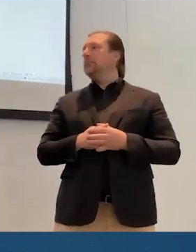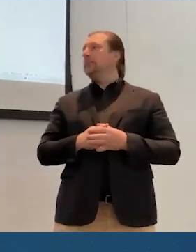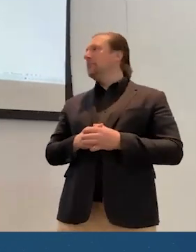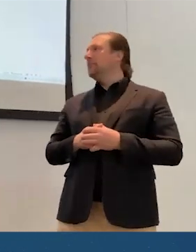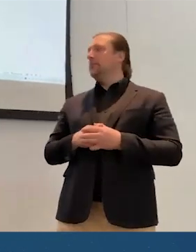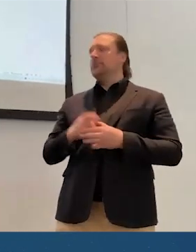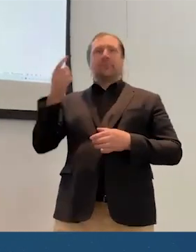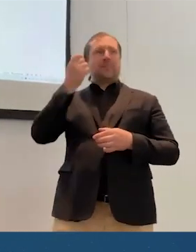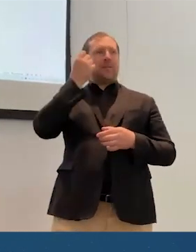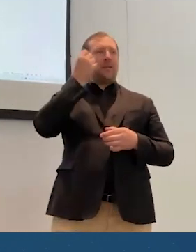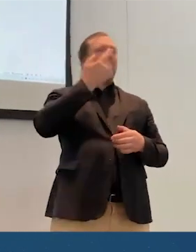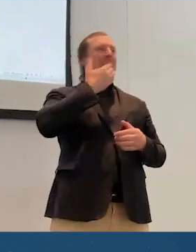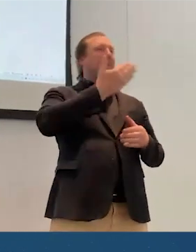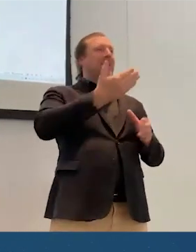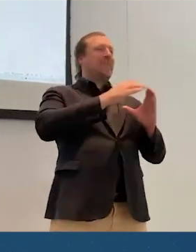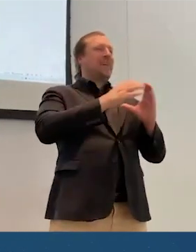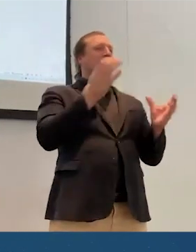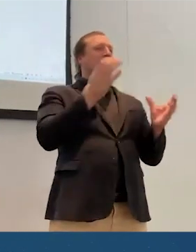Got it. Well, thanks so much, Atieh.